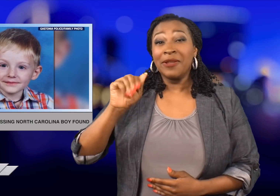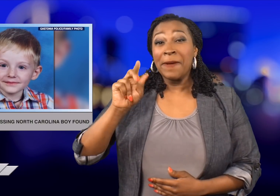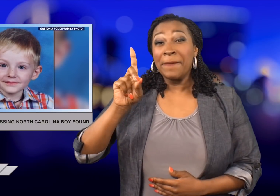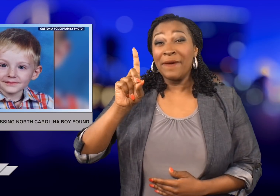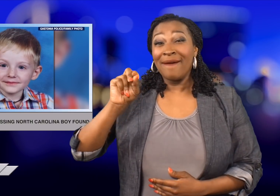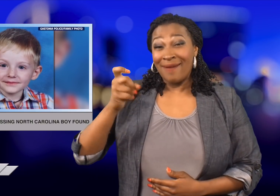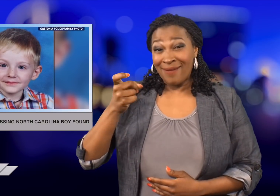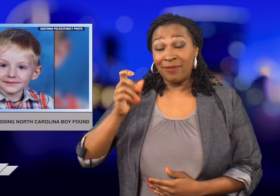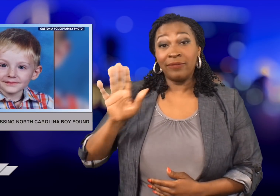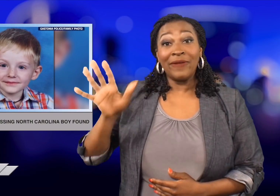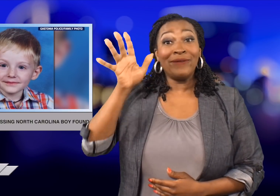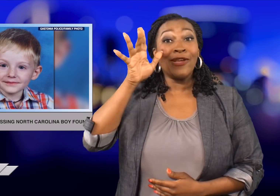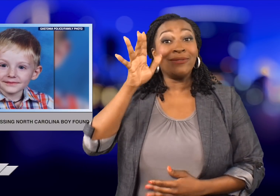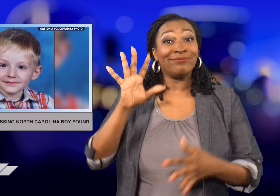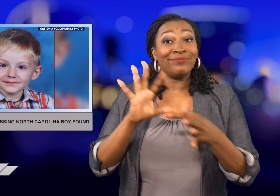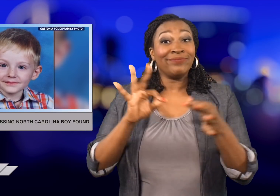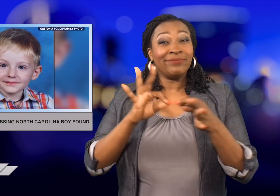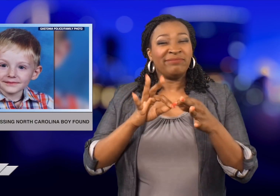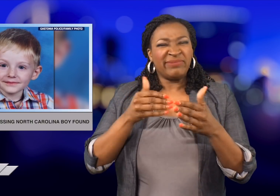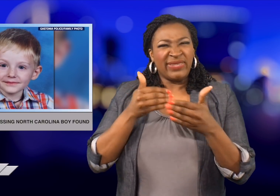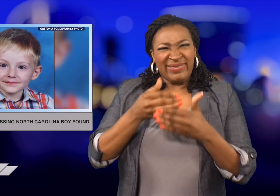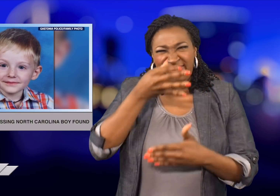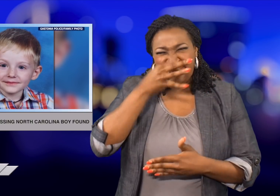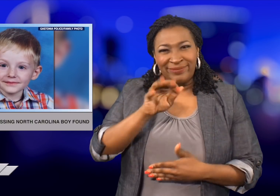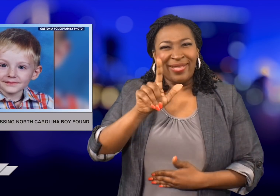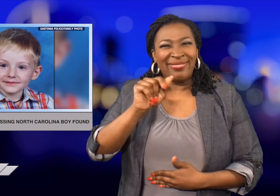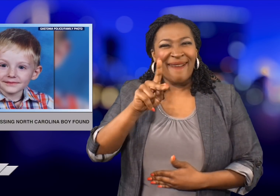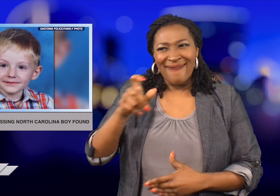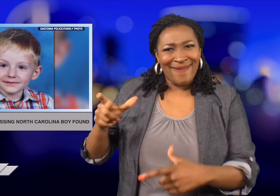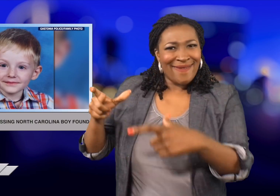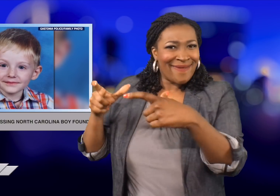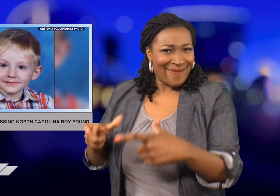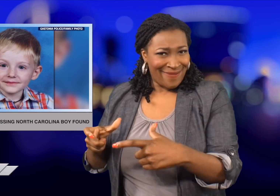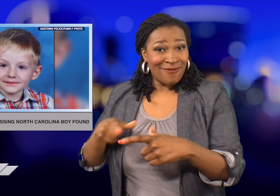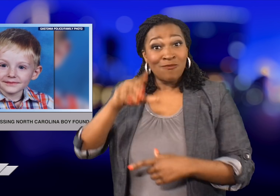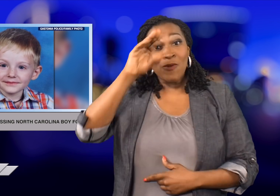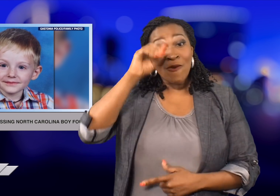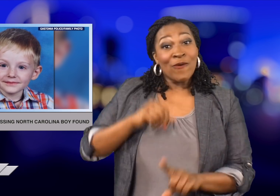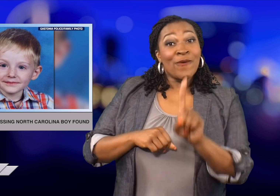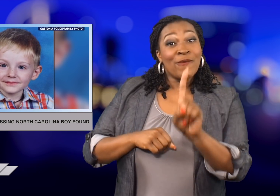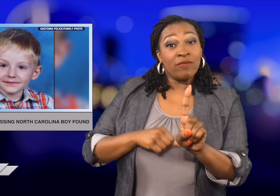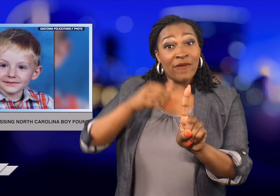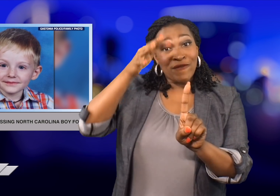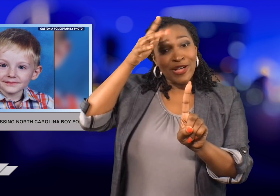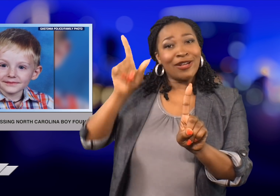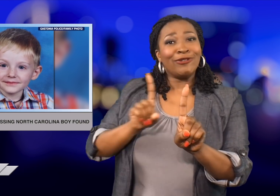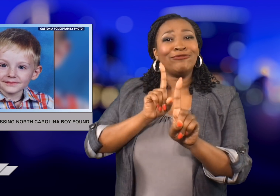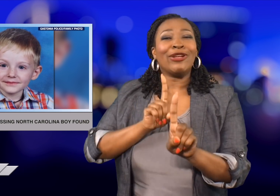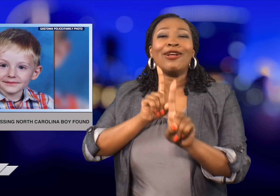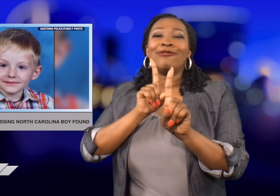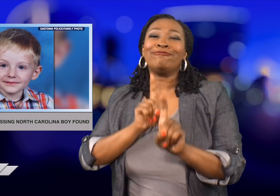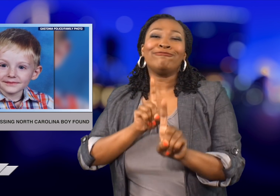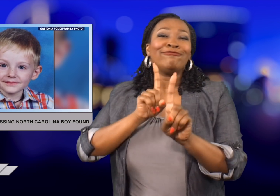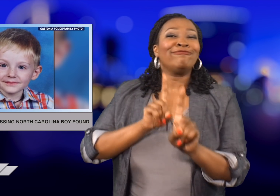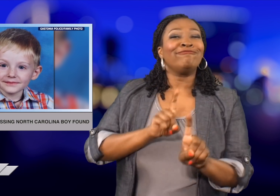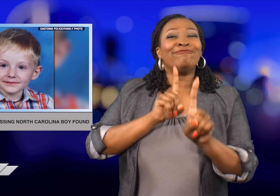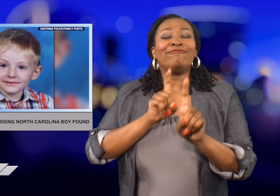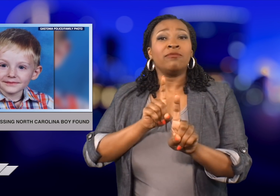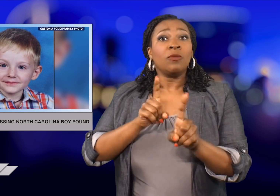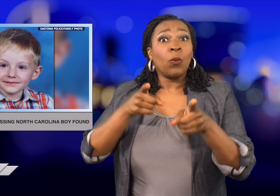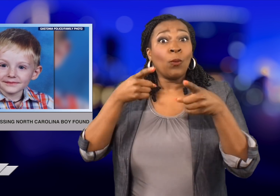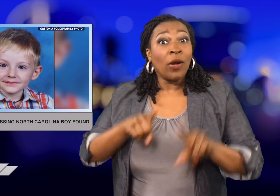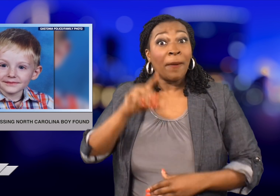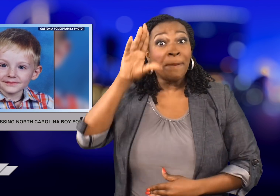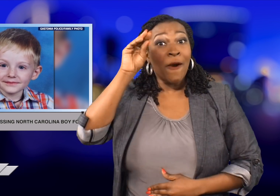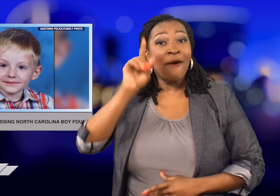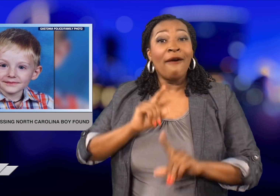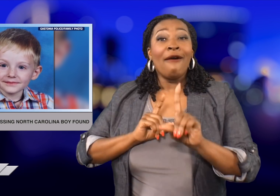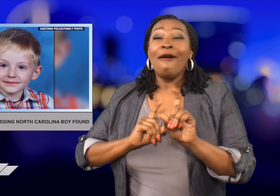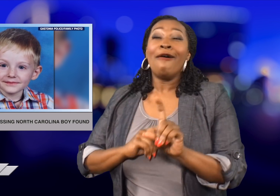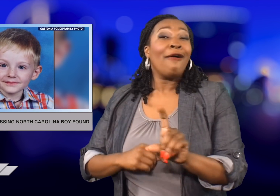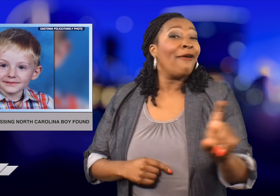Maddox's father said he was walking behind his son near the lake when the boy took off